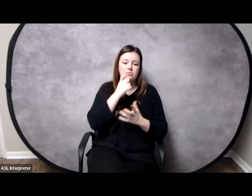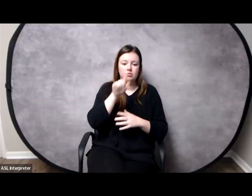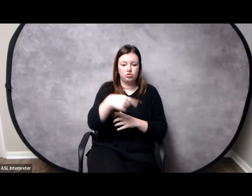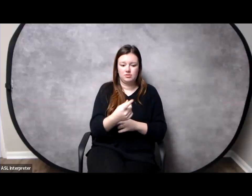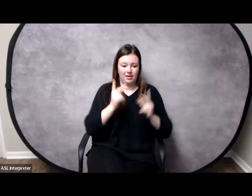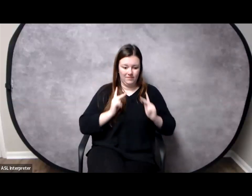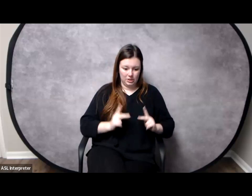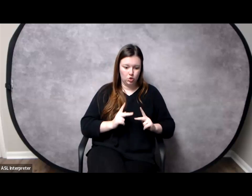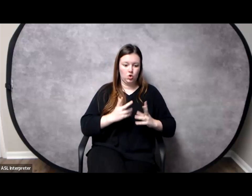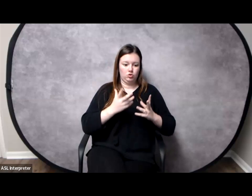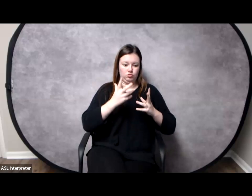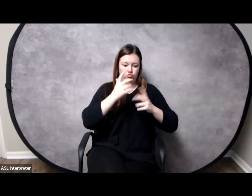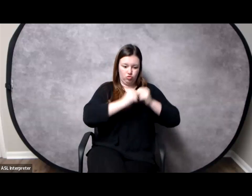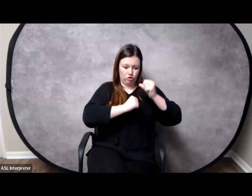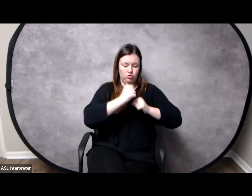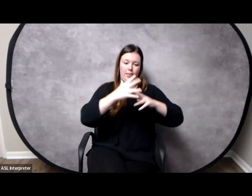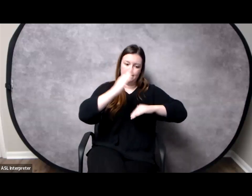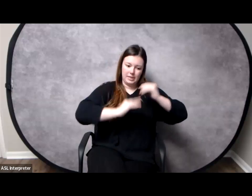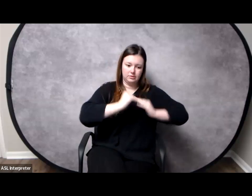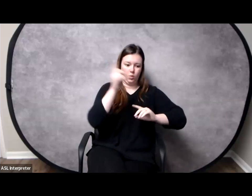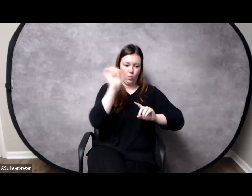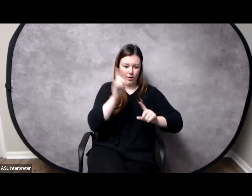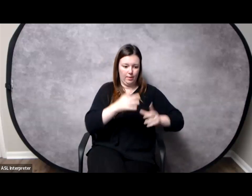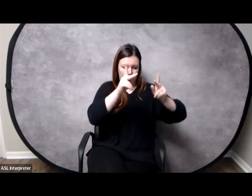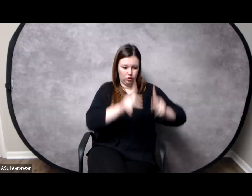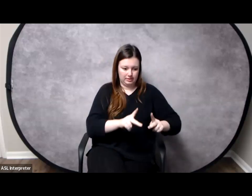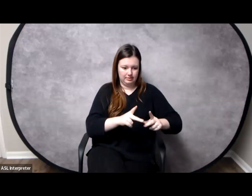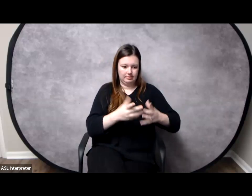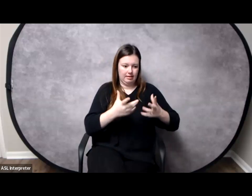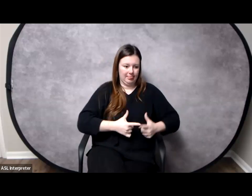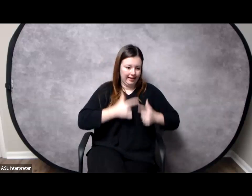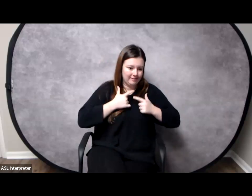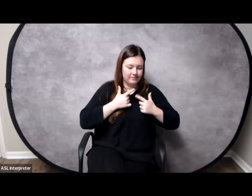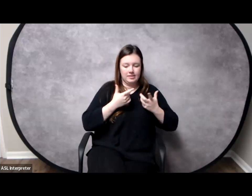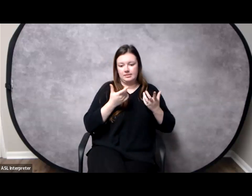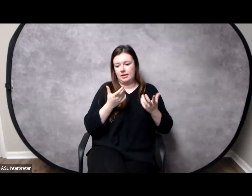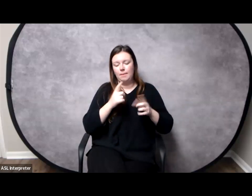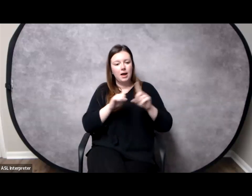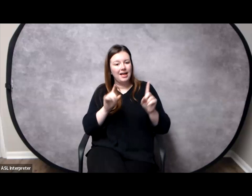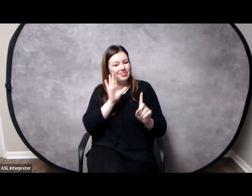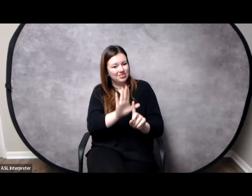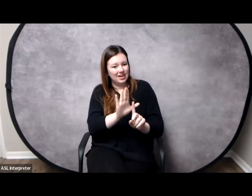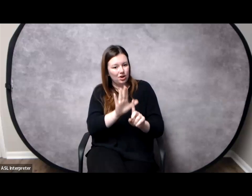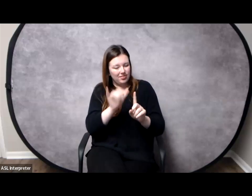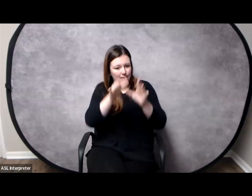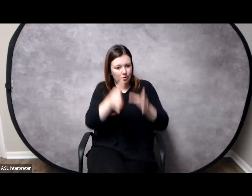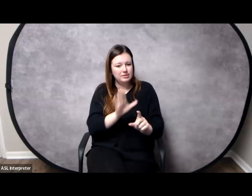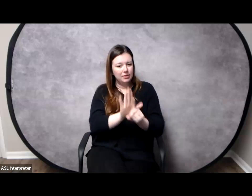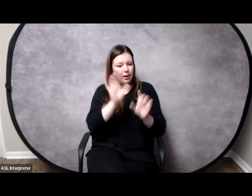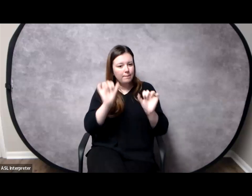days but it's about their activities and ability to make choices in those settings.